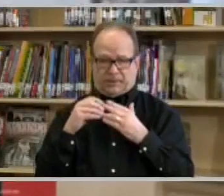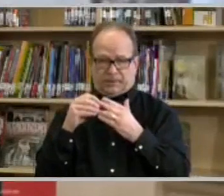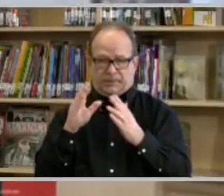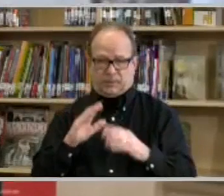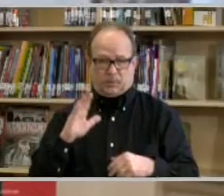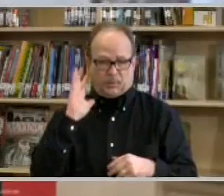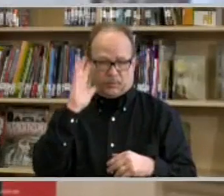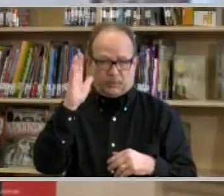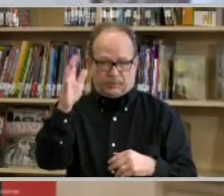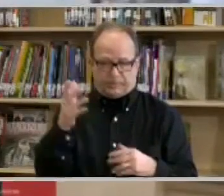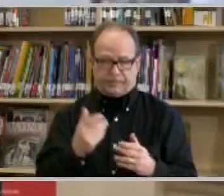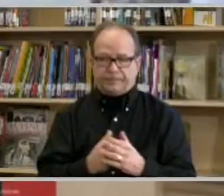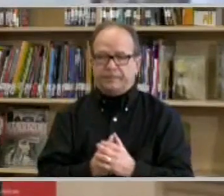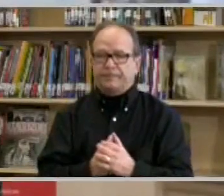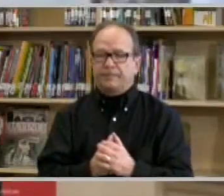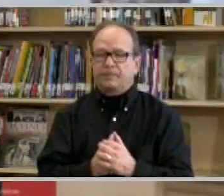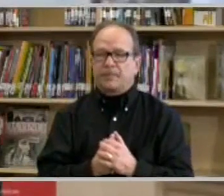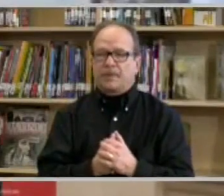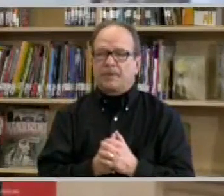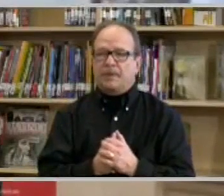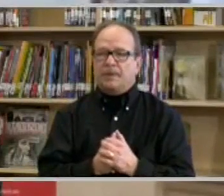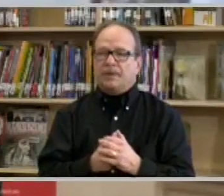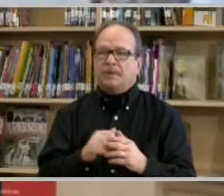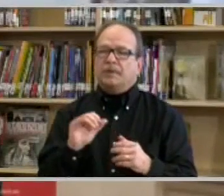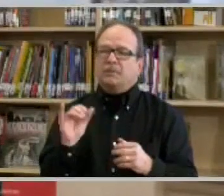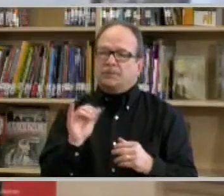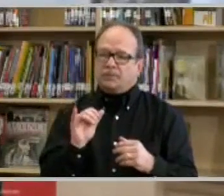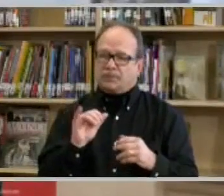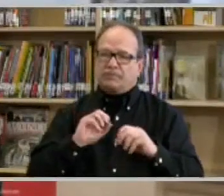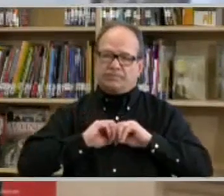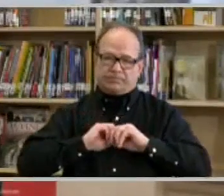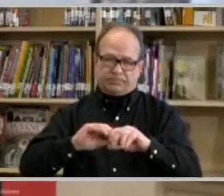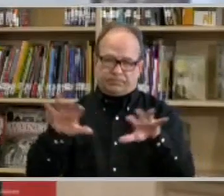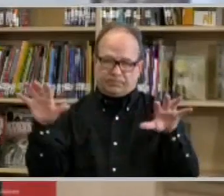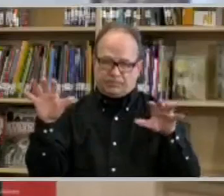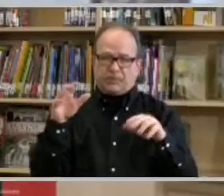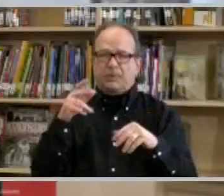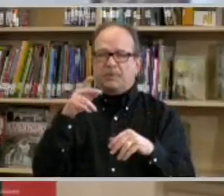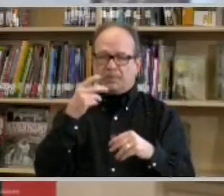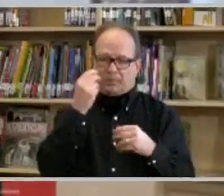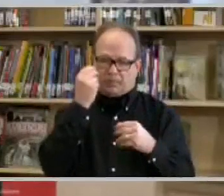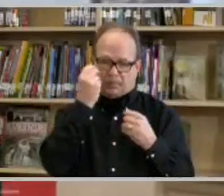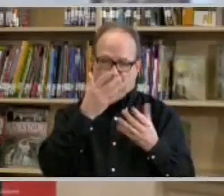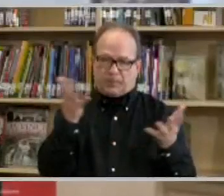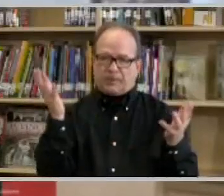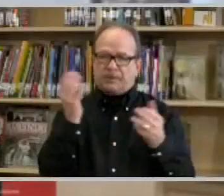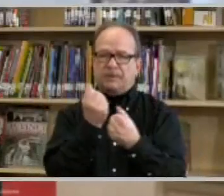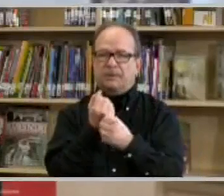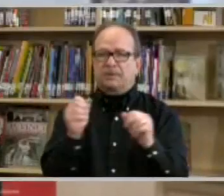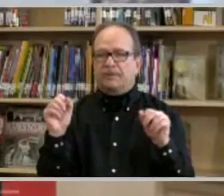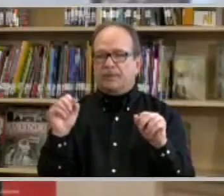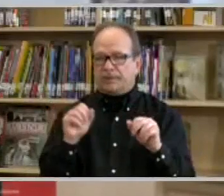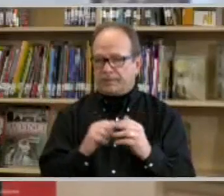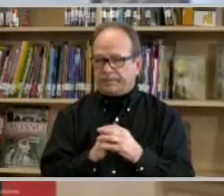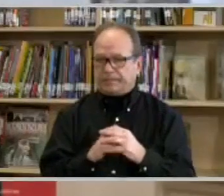MPD LEADERSHIP GOING AHEAD. WE HAVE ALSO JUST RELEASED A